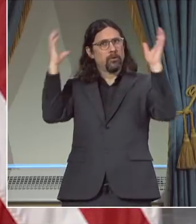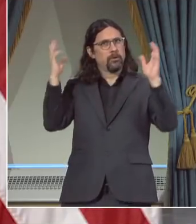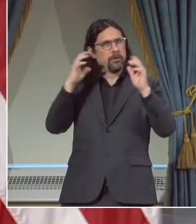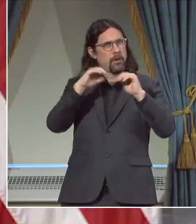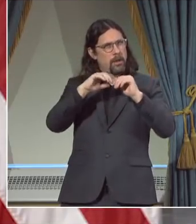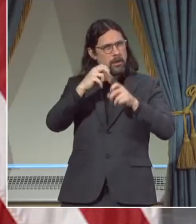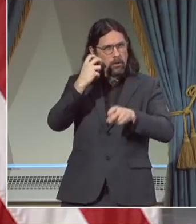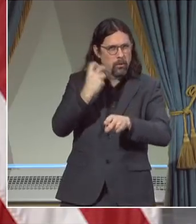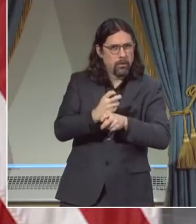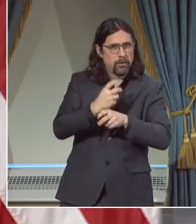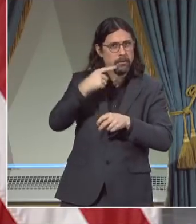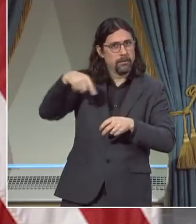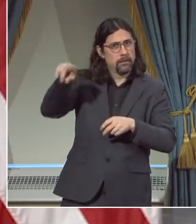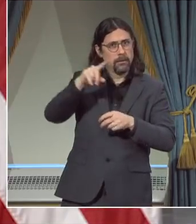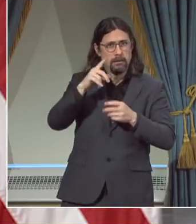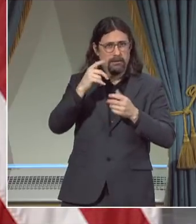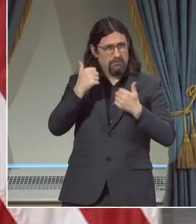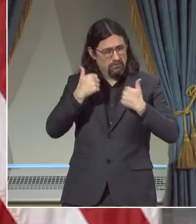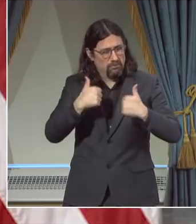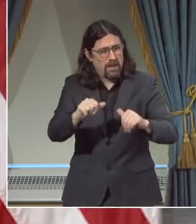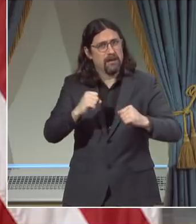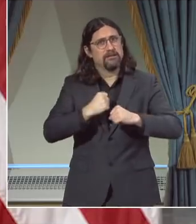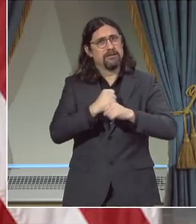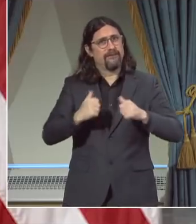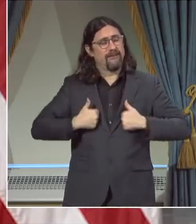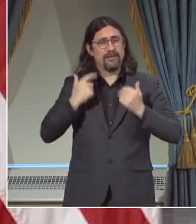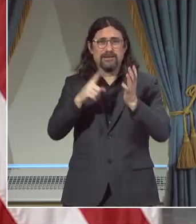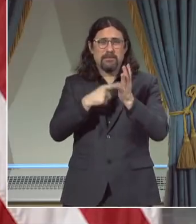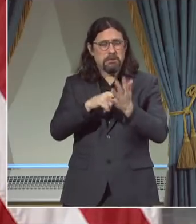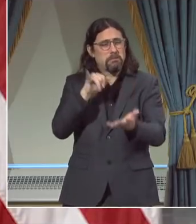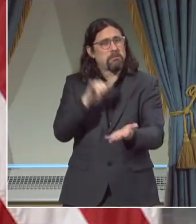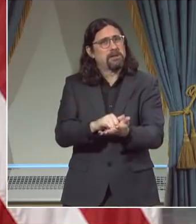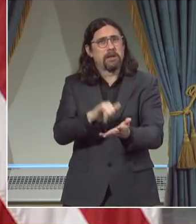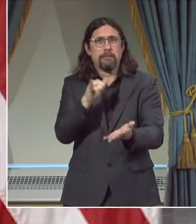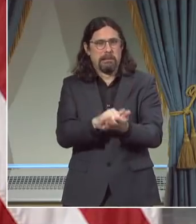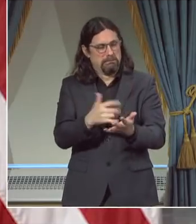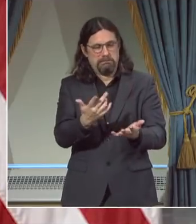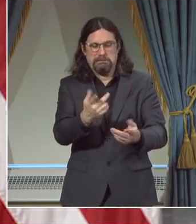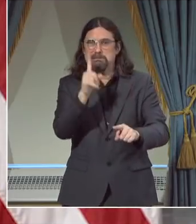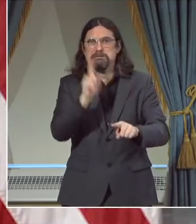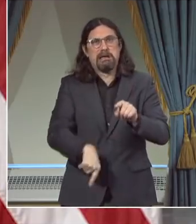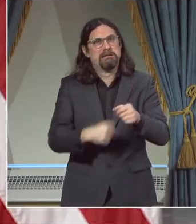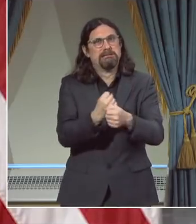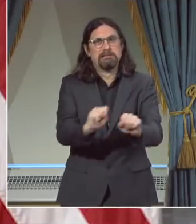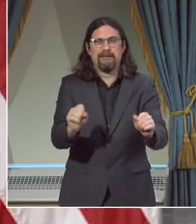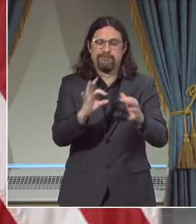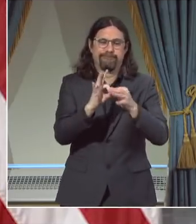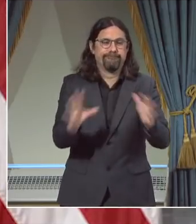LOSS. YOU CAN IMAGINE SOMETIMES THERE IS NO WAY TO SAVE A LIFE BUT THEY VAGUS NERVE BE DOING AMAZING,